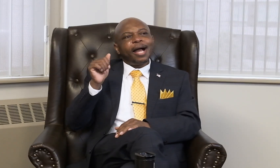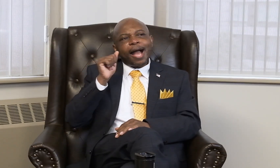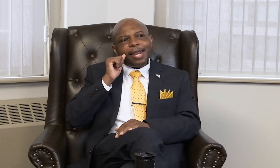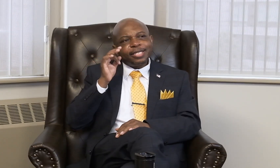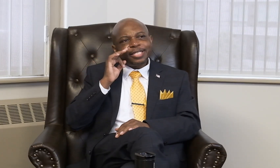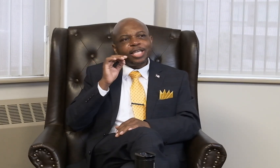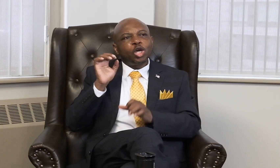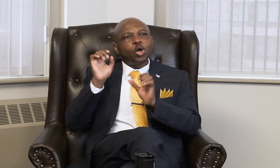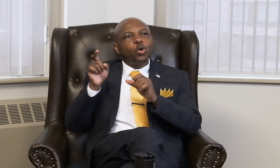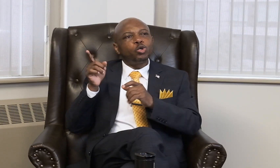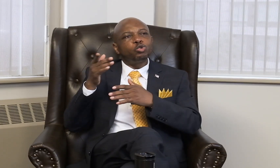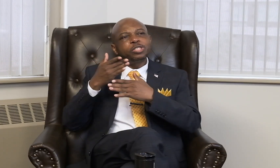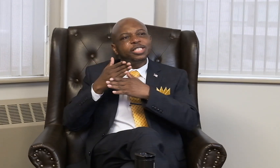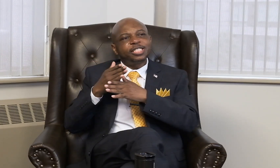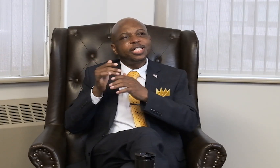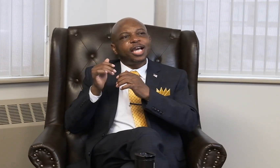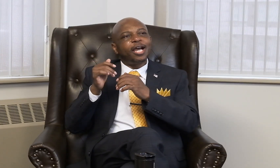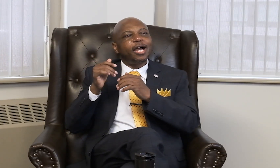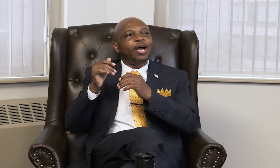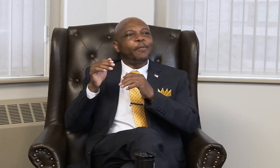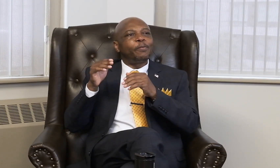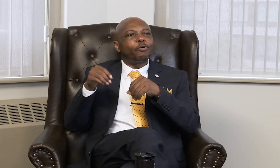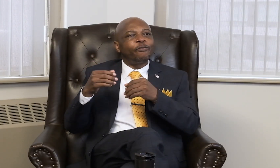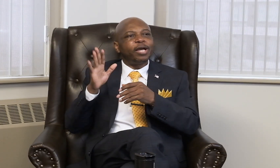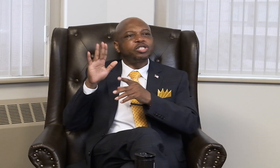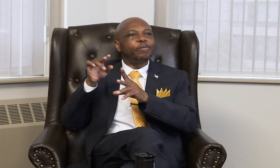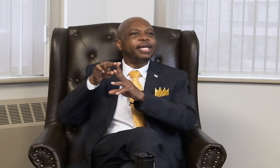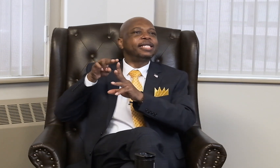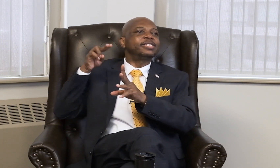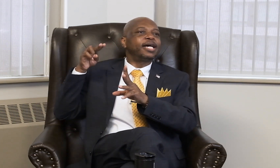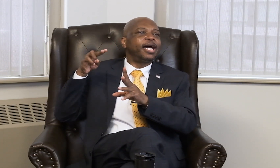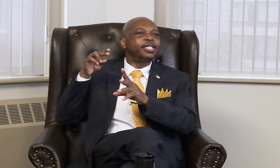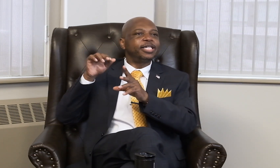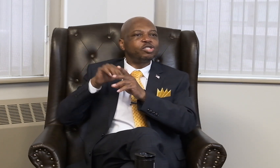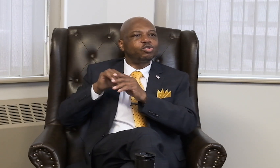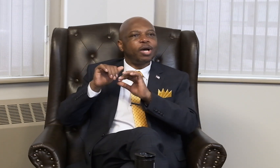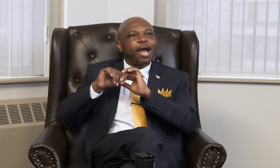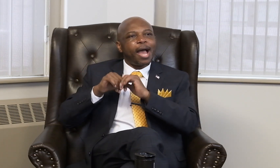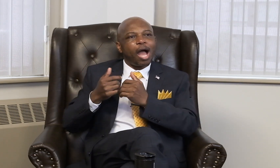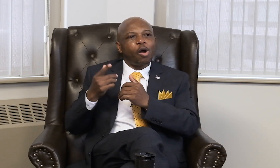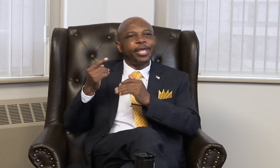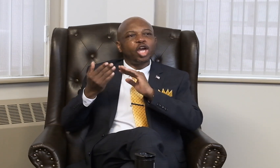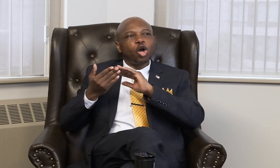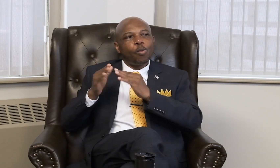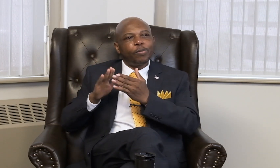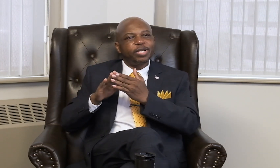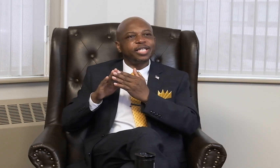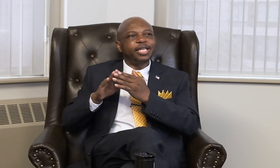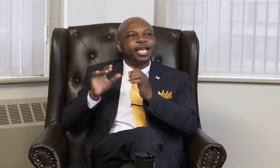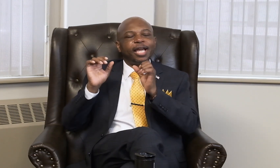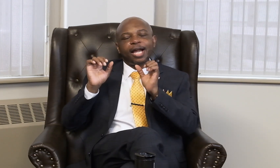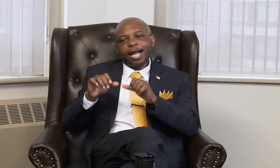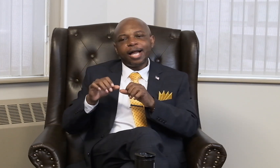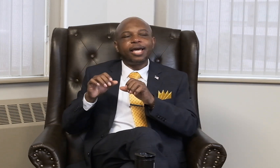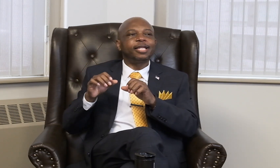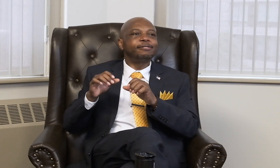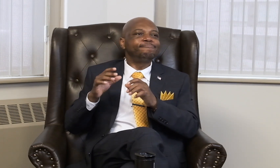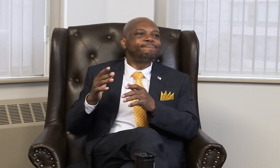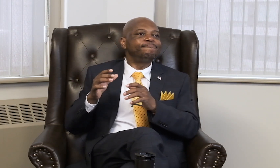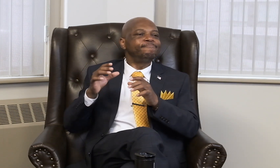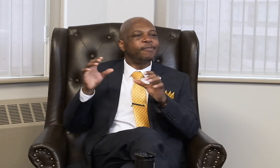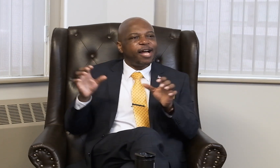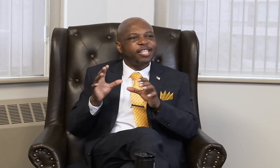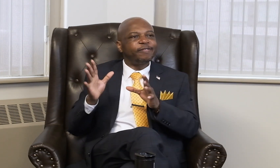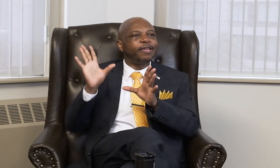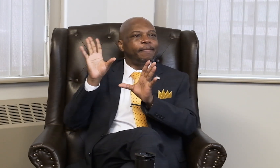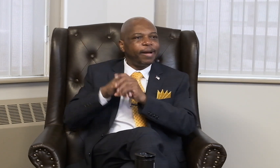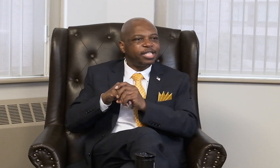Alison, could you share with us insights into how the community can actively participate in